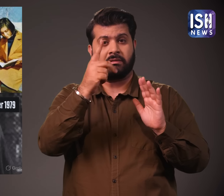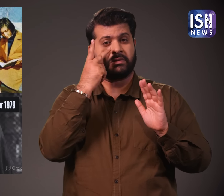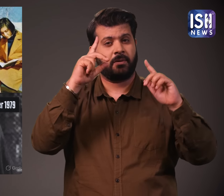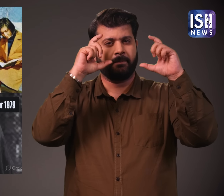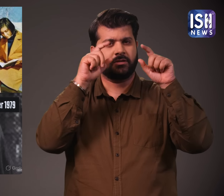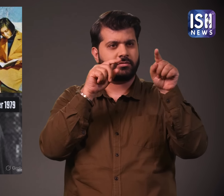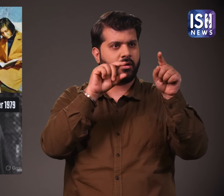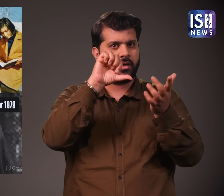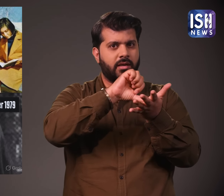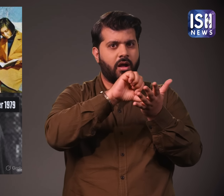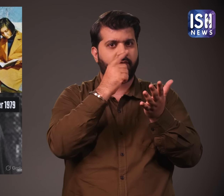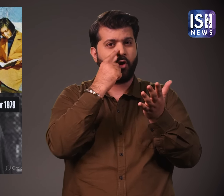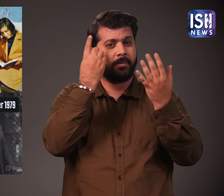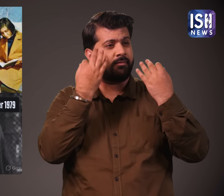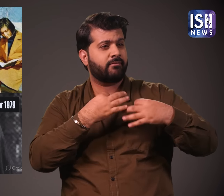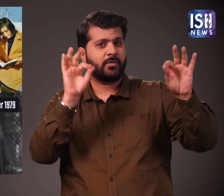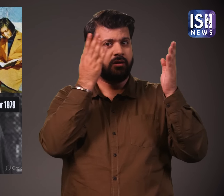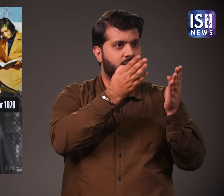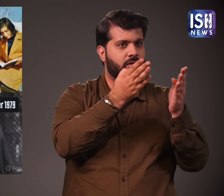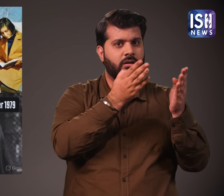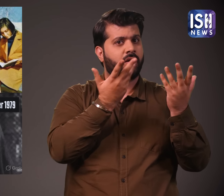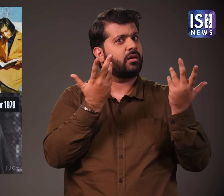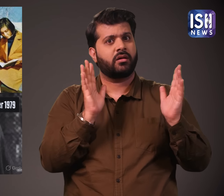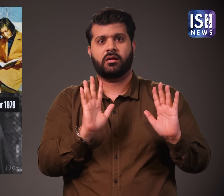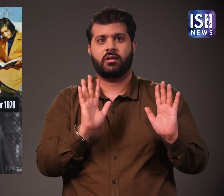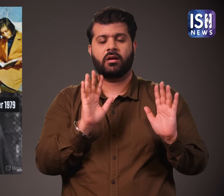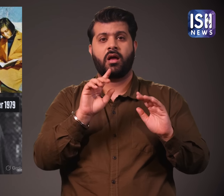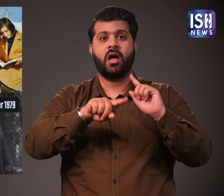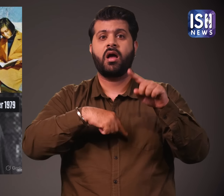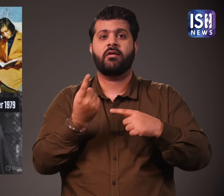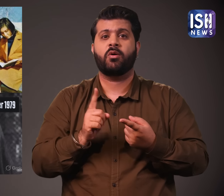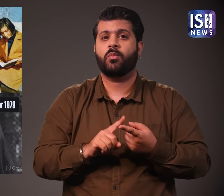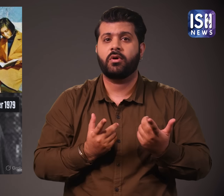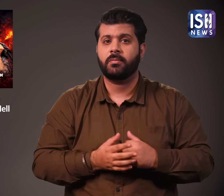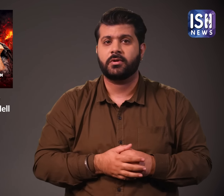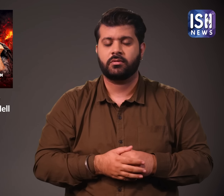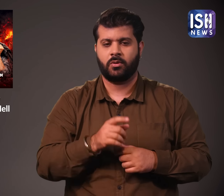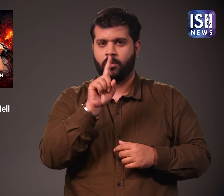You can see from the picture that Iranian women were once free. What happened after that?